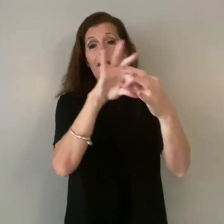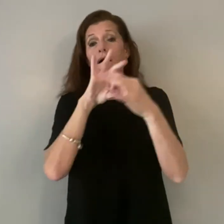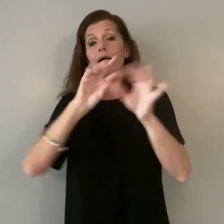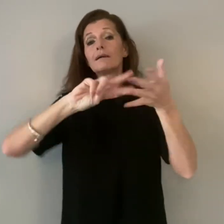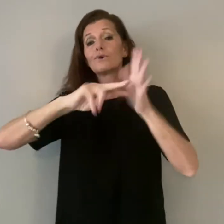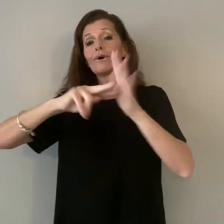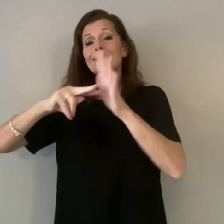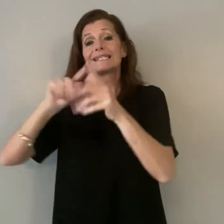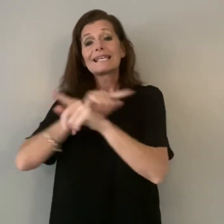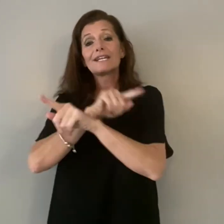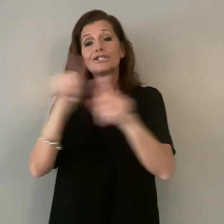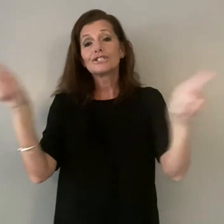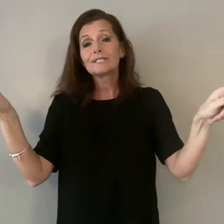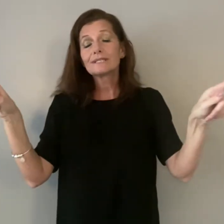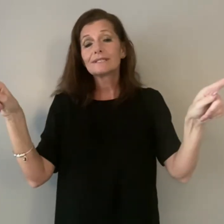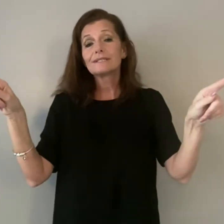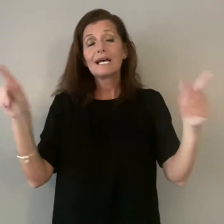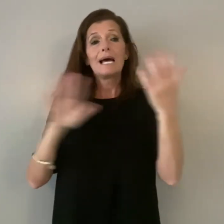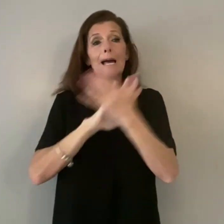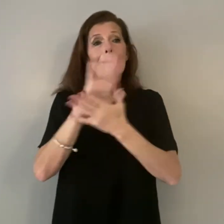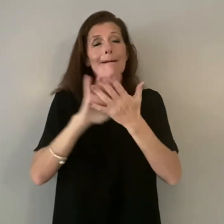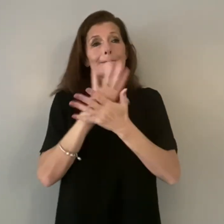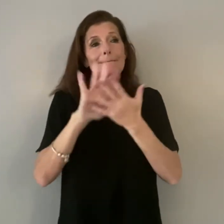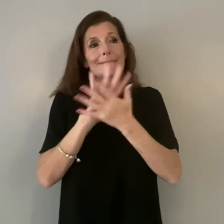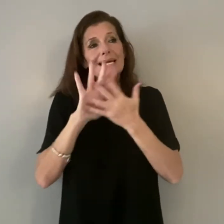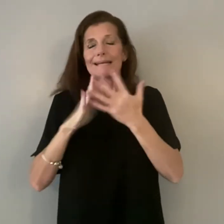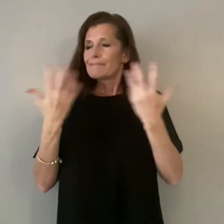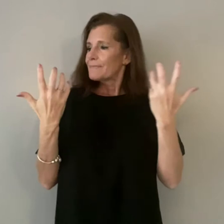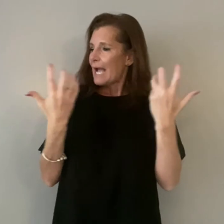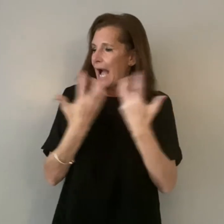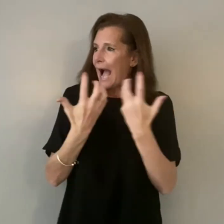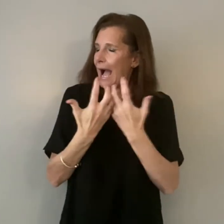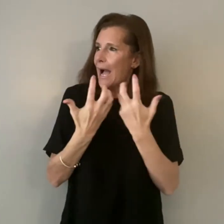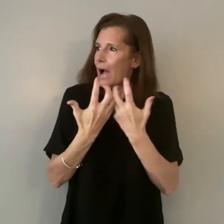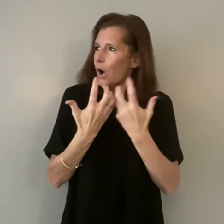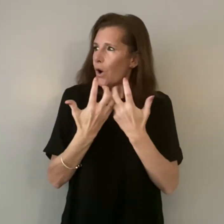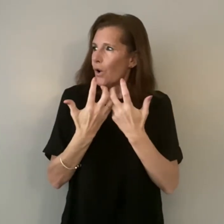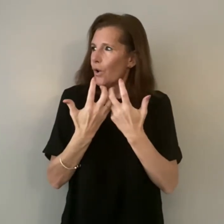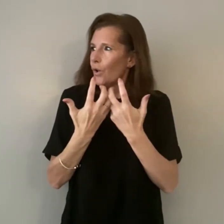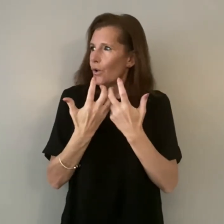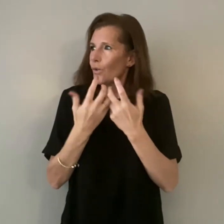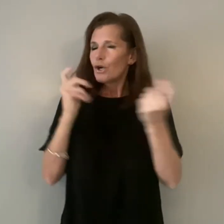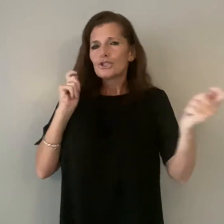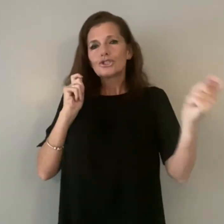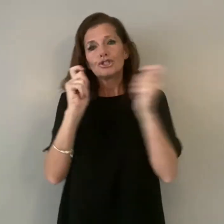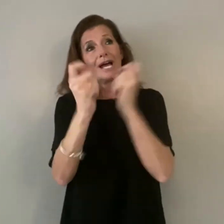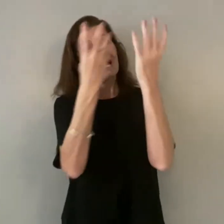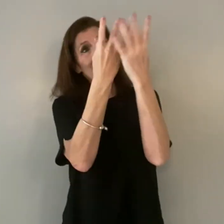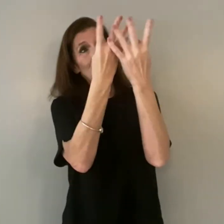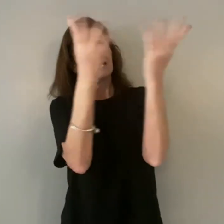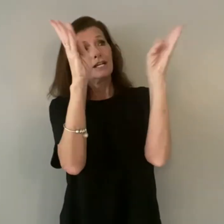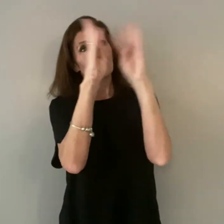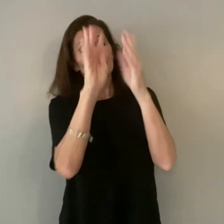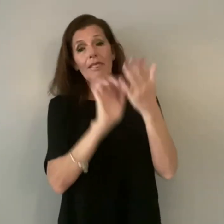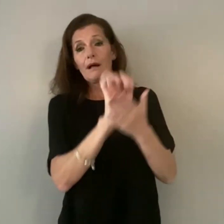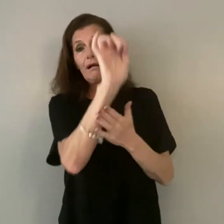we're working with, some of the organizations is around how actually you need to change the culture of the board itself